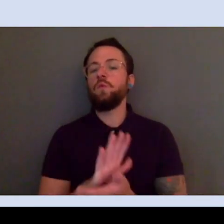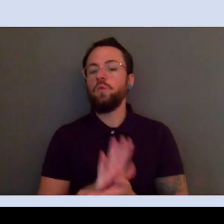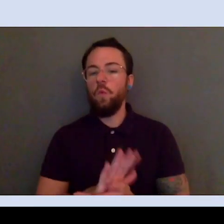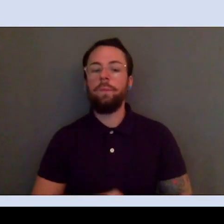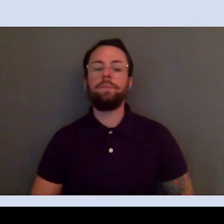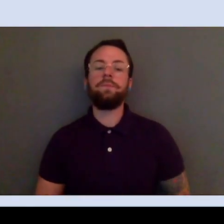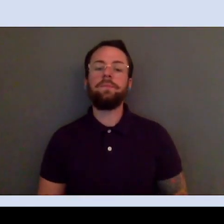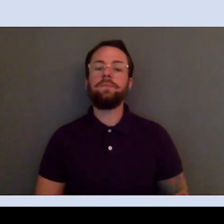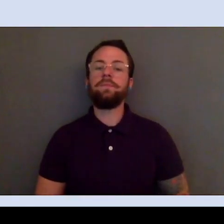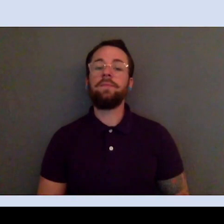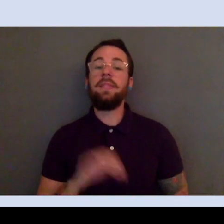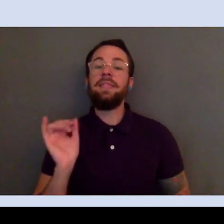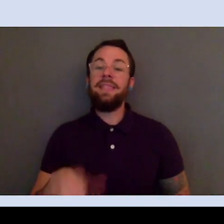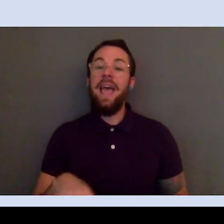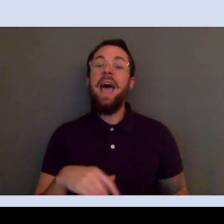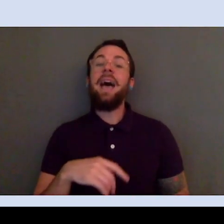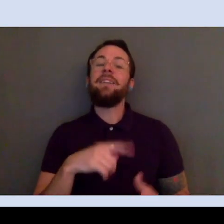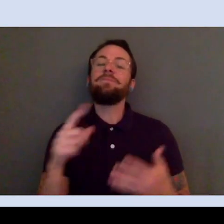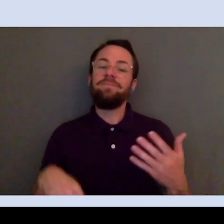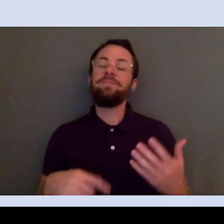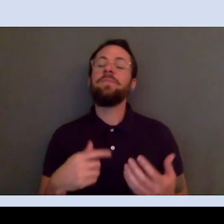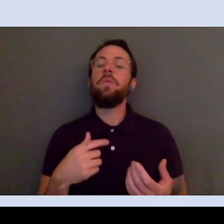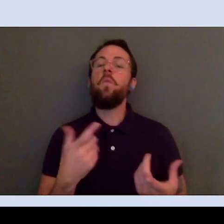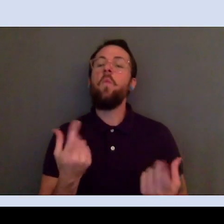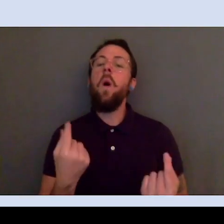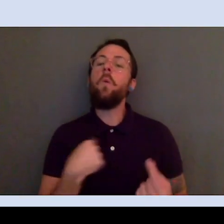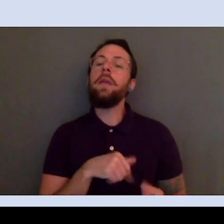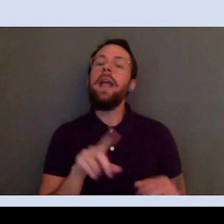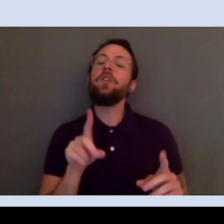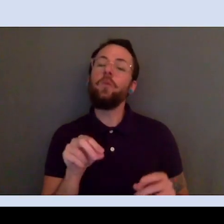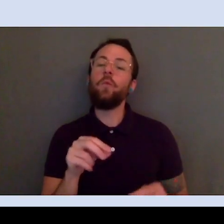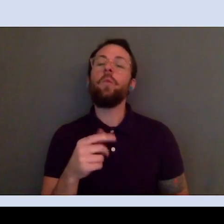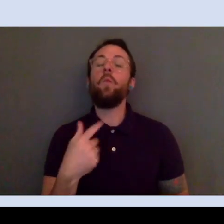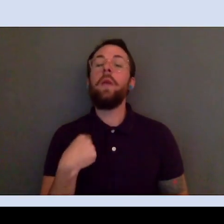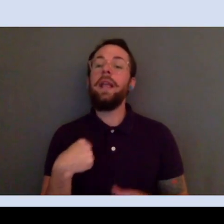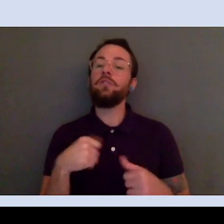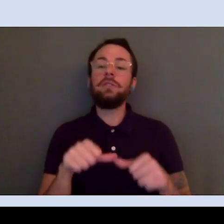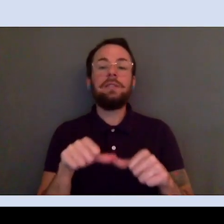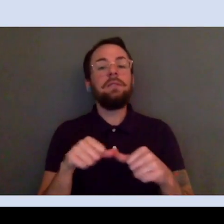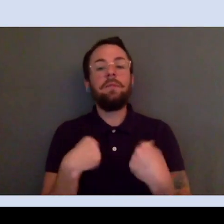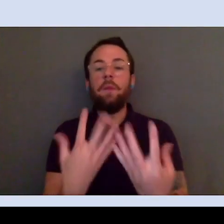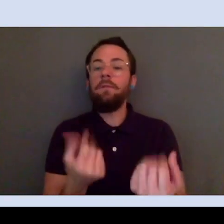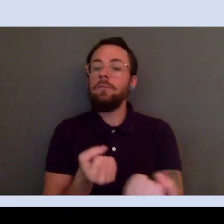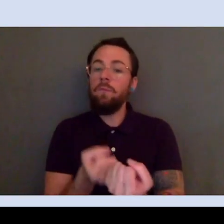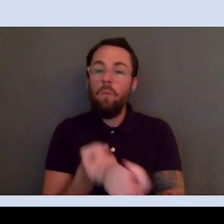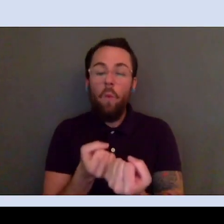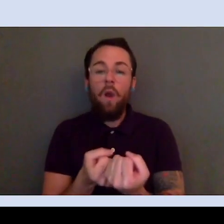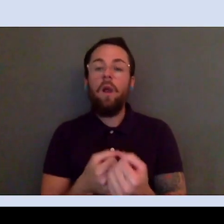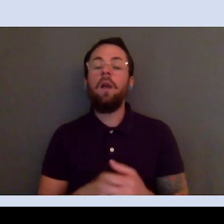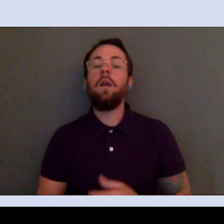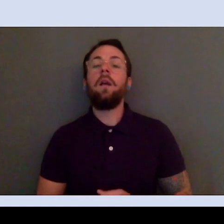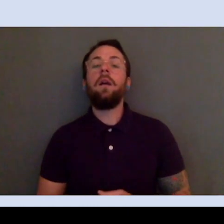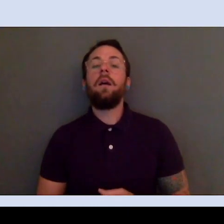Schools who don't have those organizations available, less than trans students are less interested in coming to school.